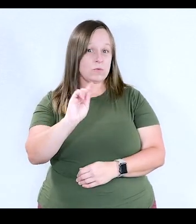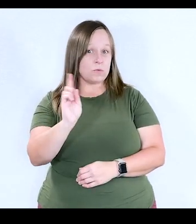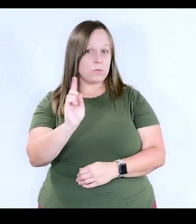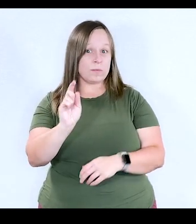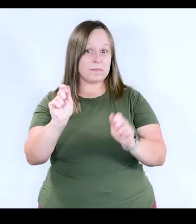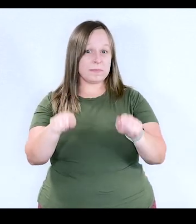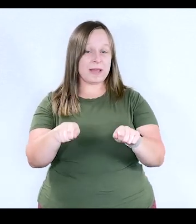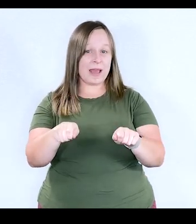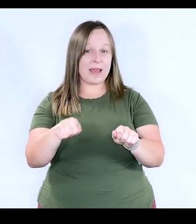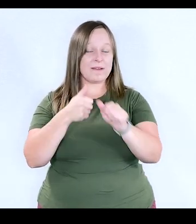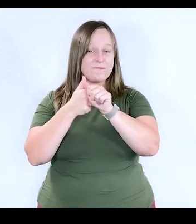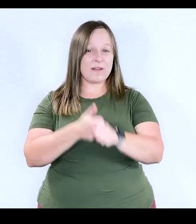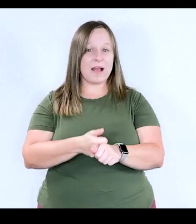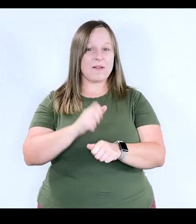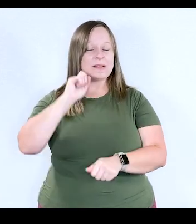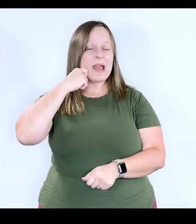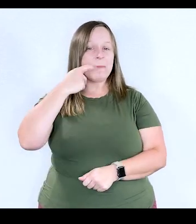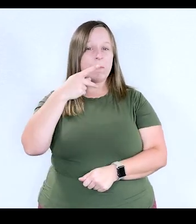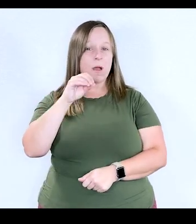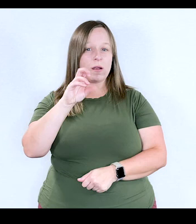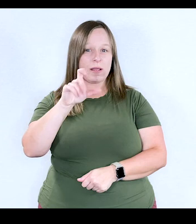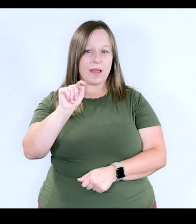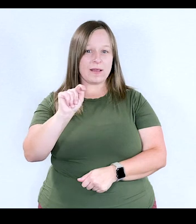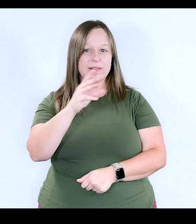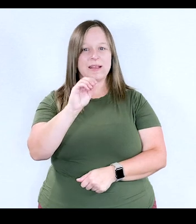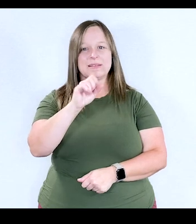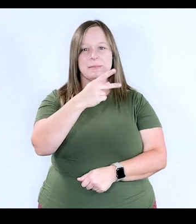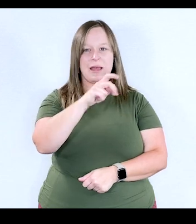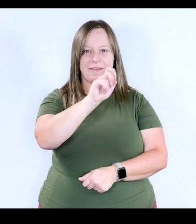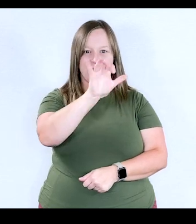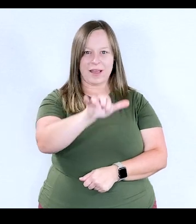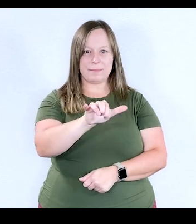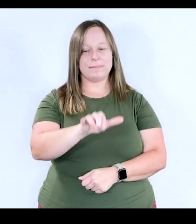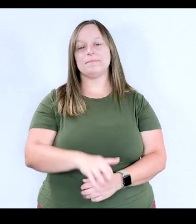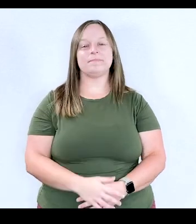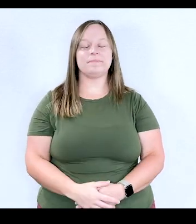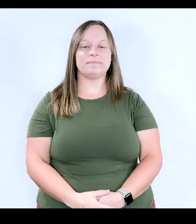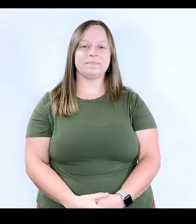Closed Captioned, follow us on Apple Podcasts and Spotify.